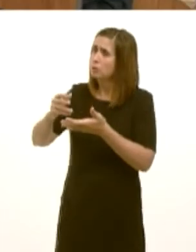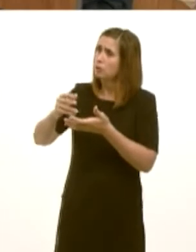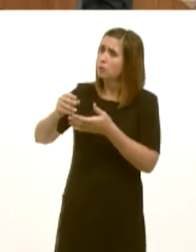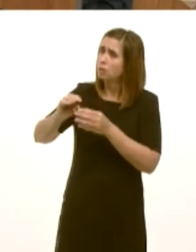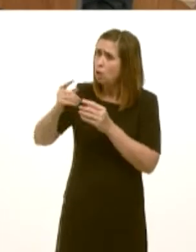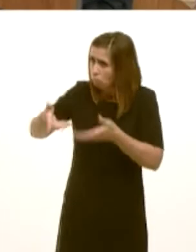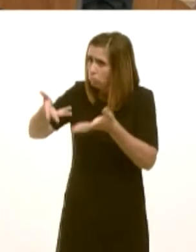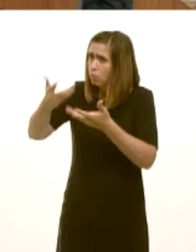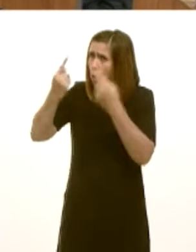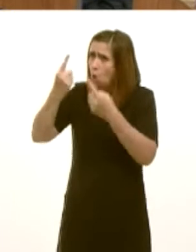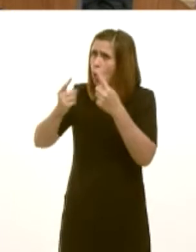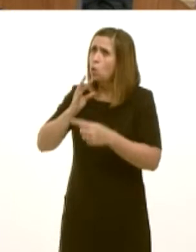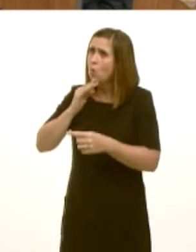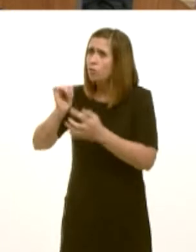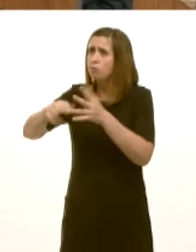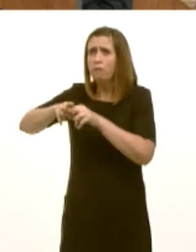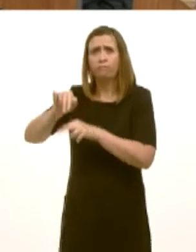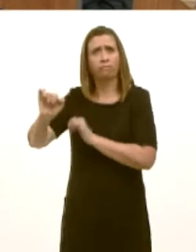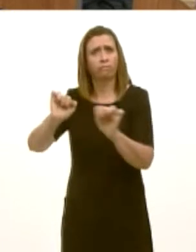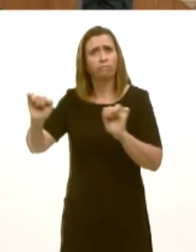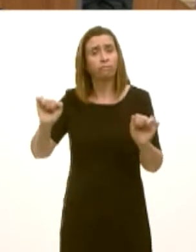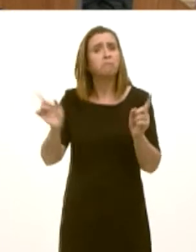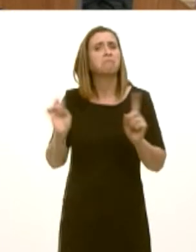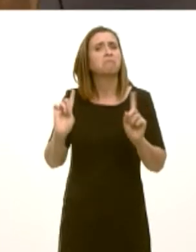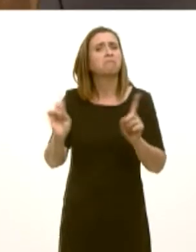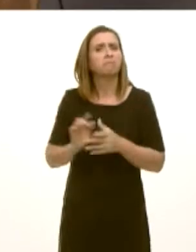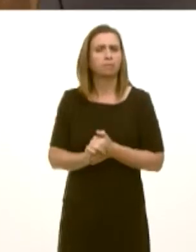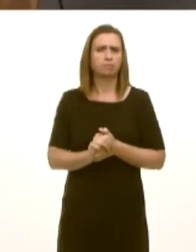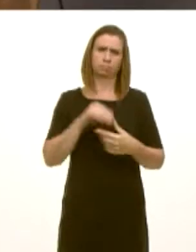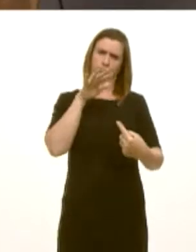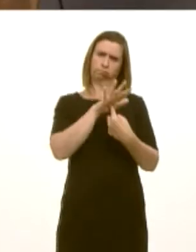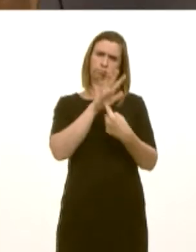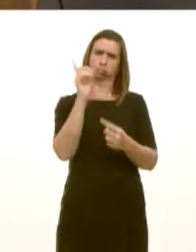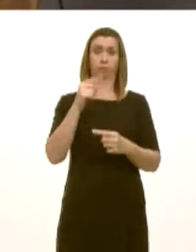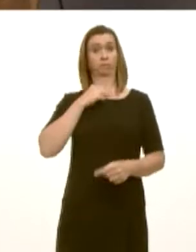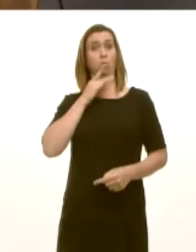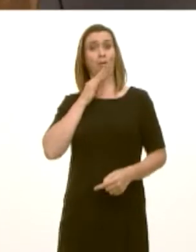Carwyn Jones: Itís exceptionally important that Welsh speakers are able to identify each other.